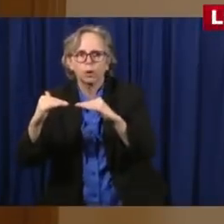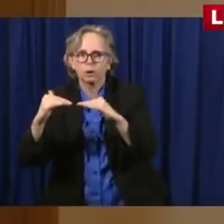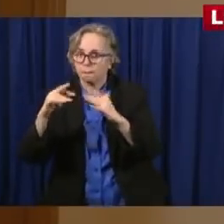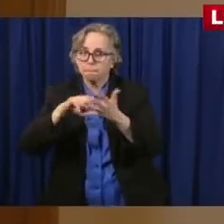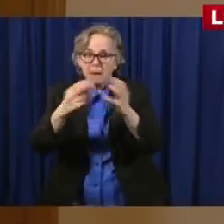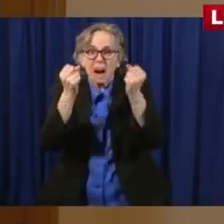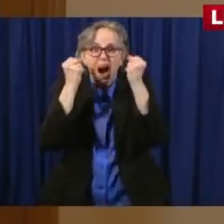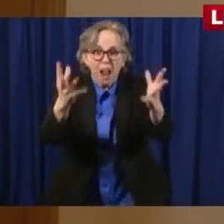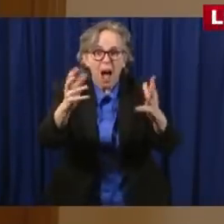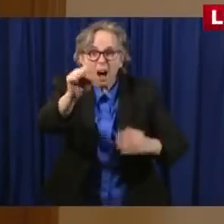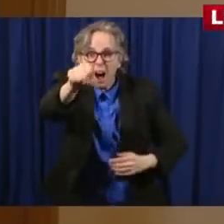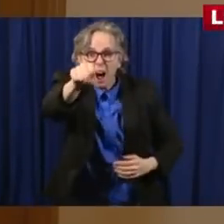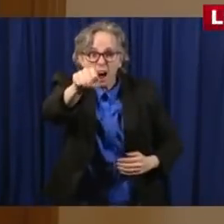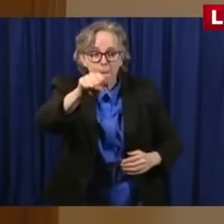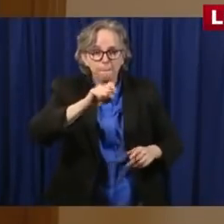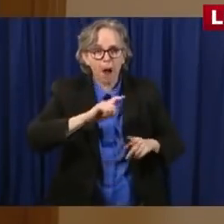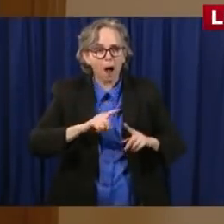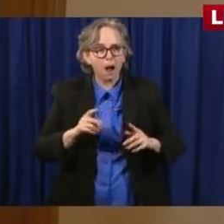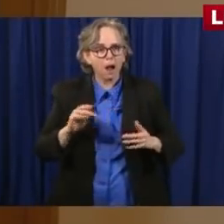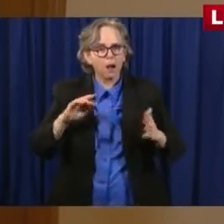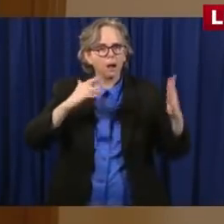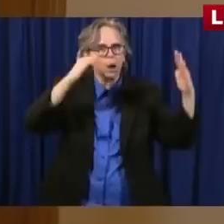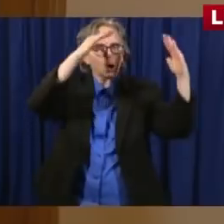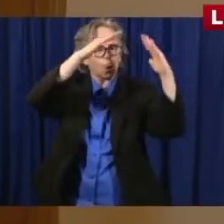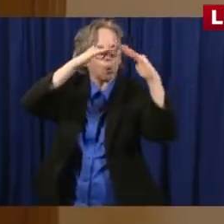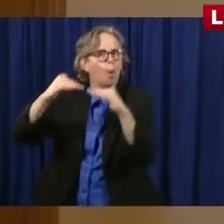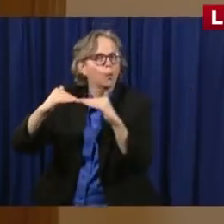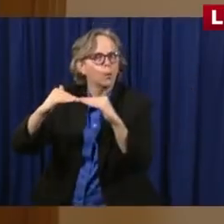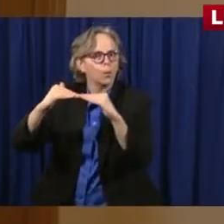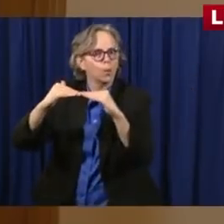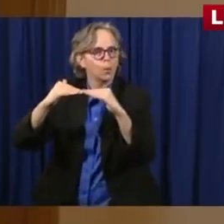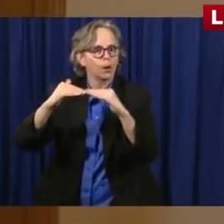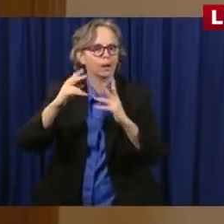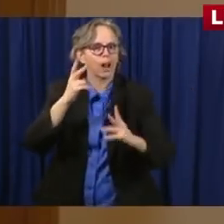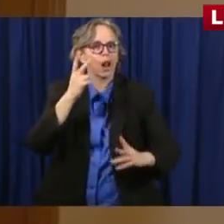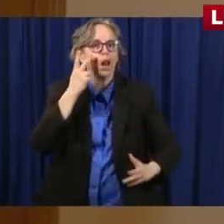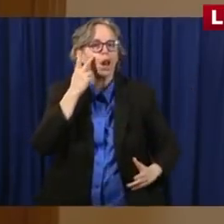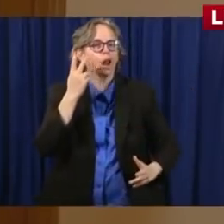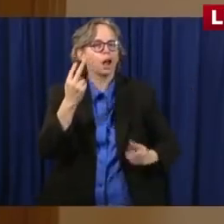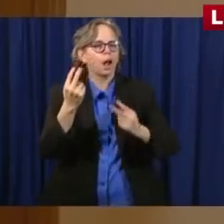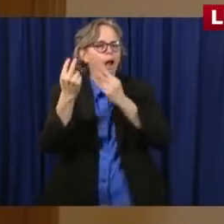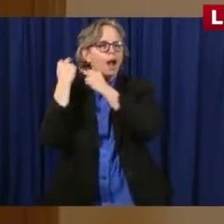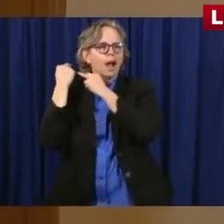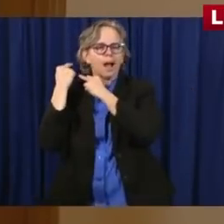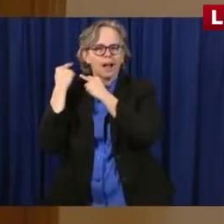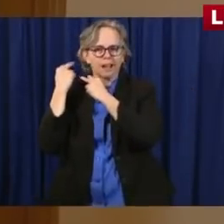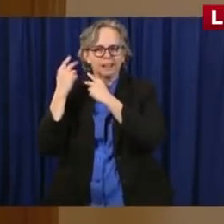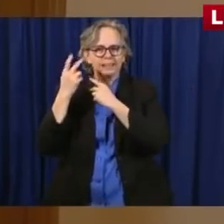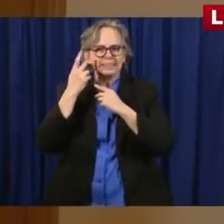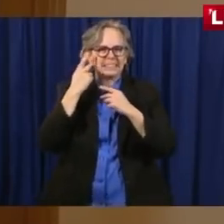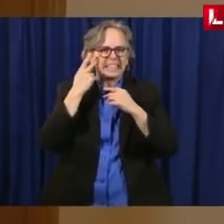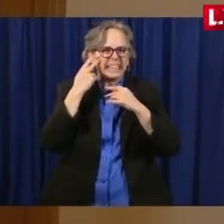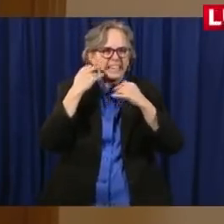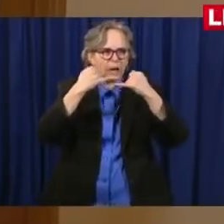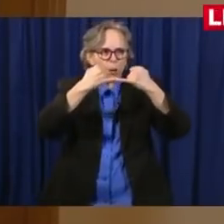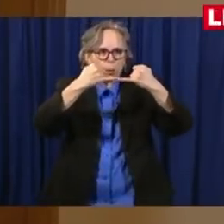AT 1600 CASES PER DAY. WATCH THIS.